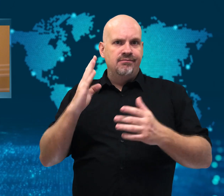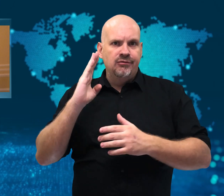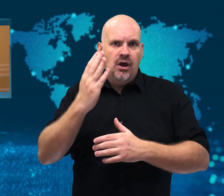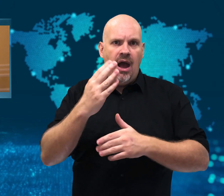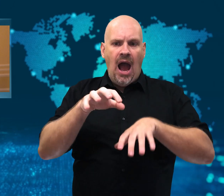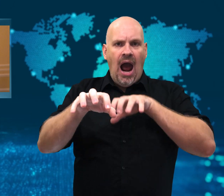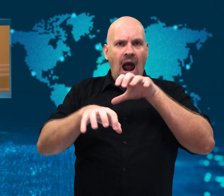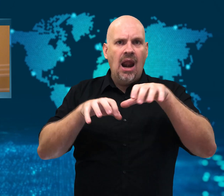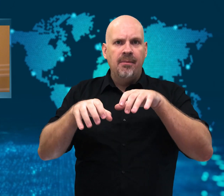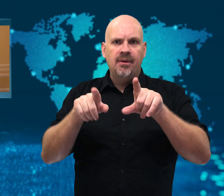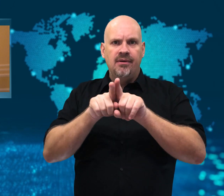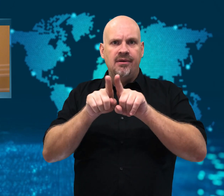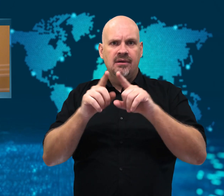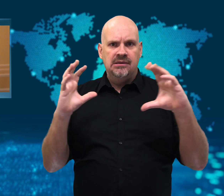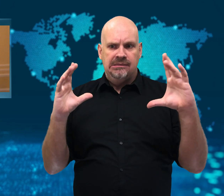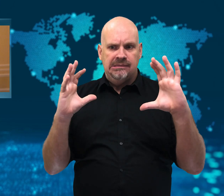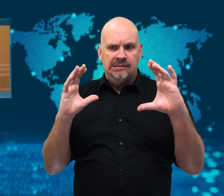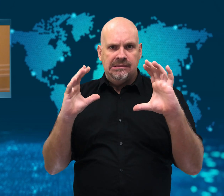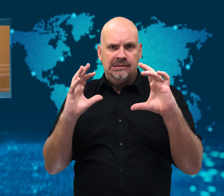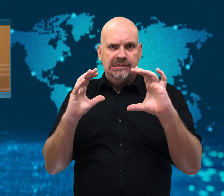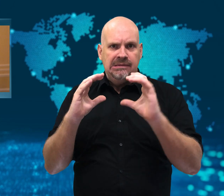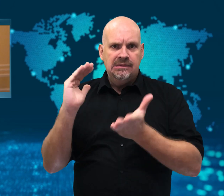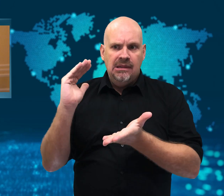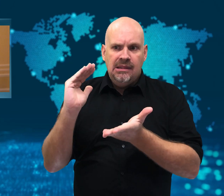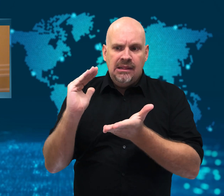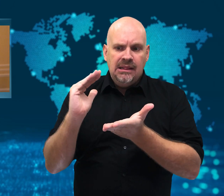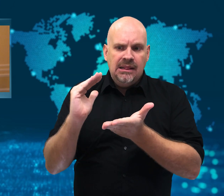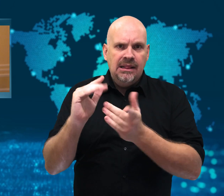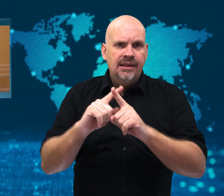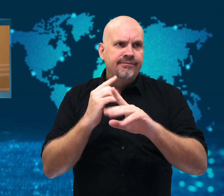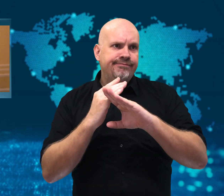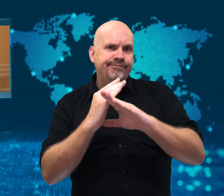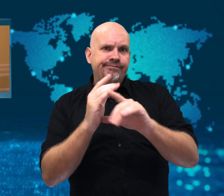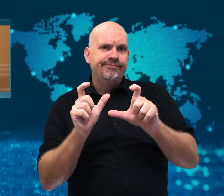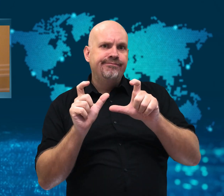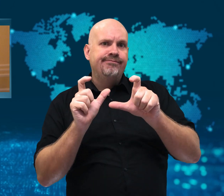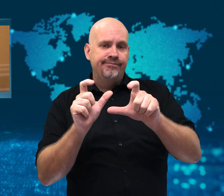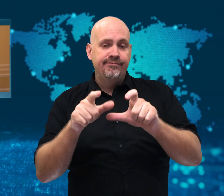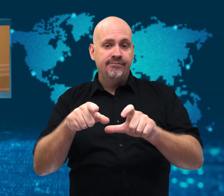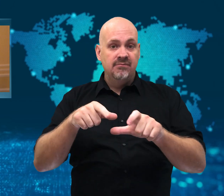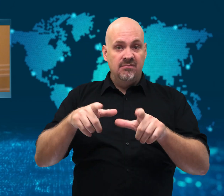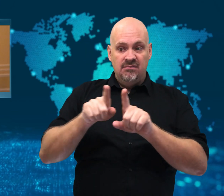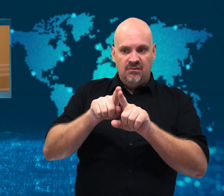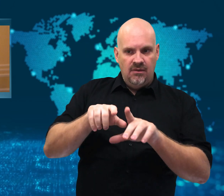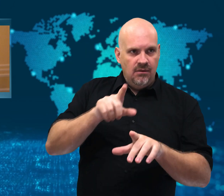In Hong Kong, importing, exporting,